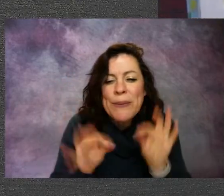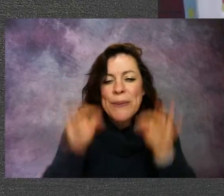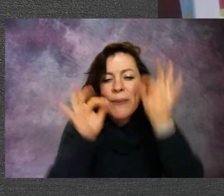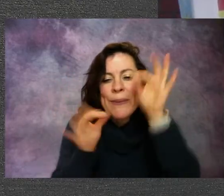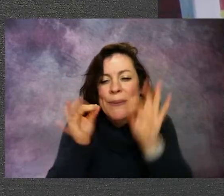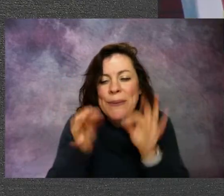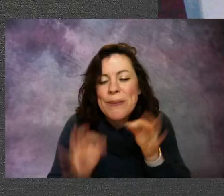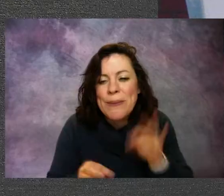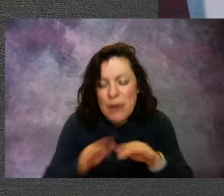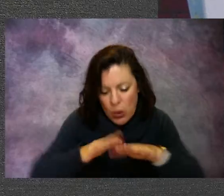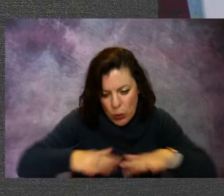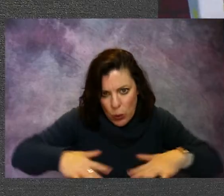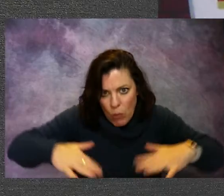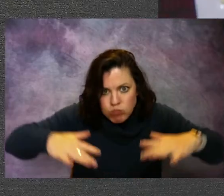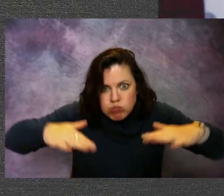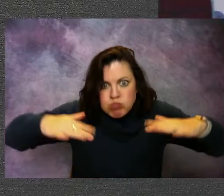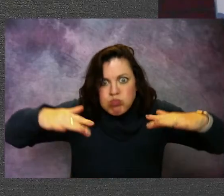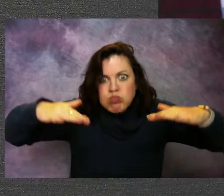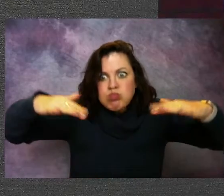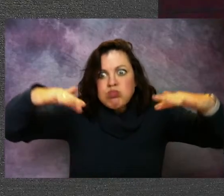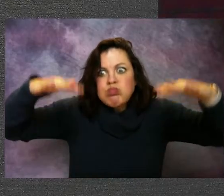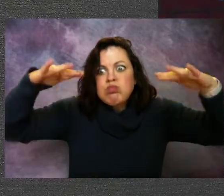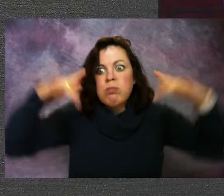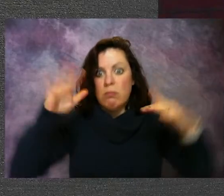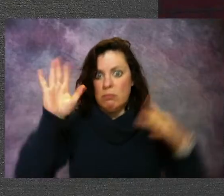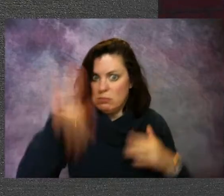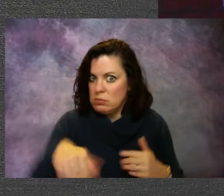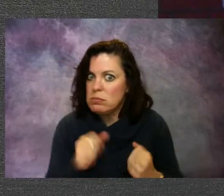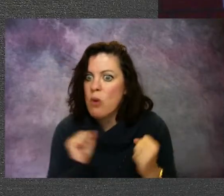Snow is white, cold and crunchy.